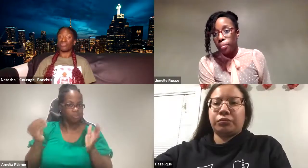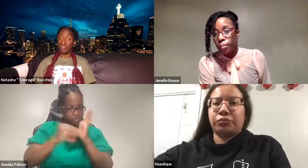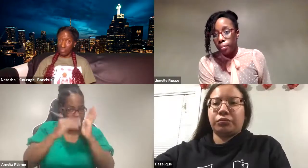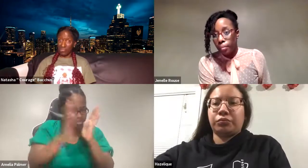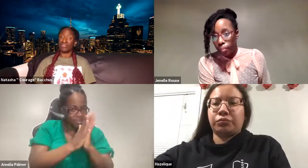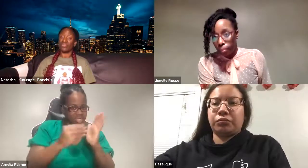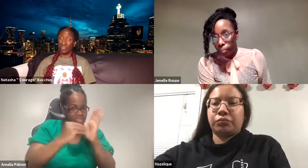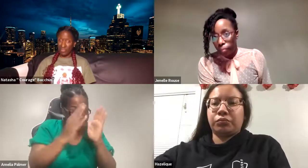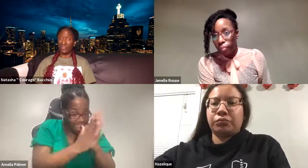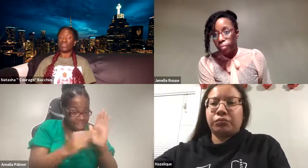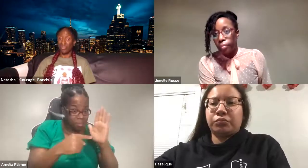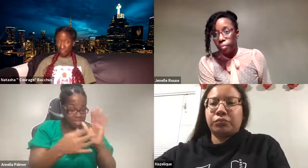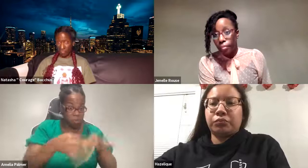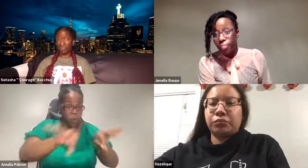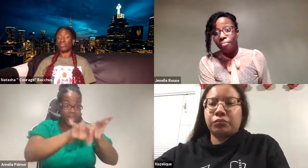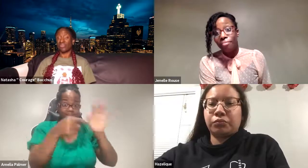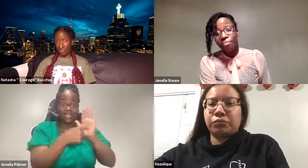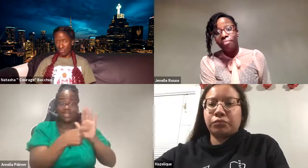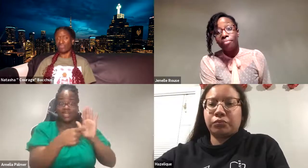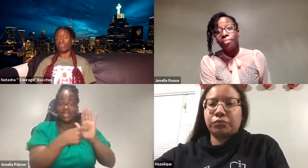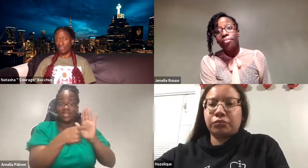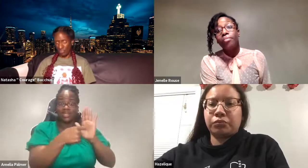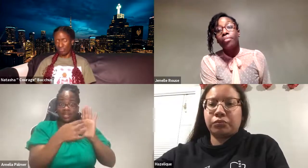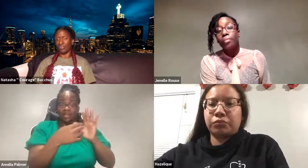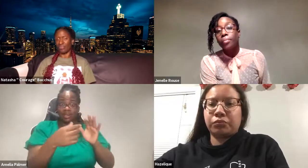we have to keep that recognition going, we need to keep these records in history.